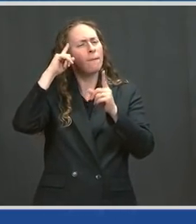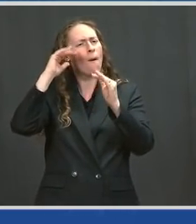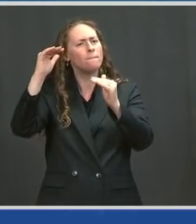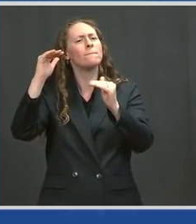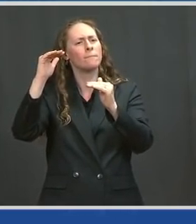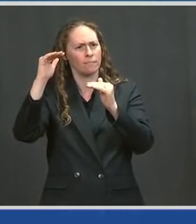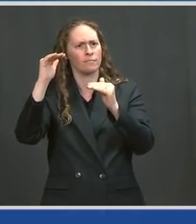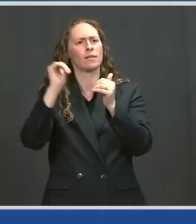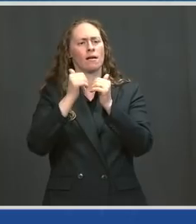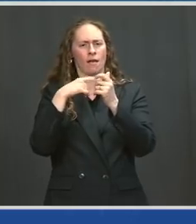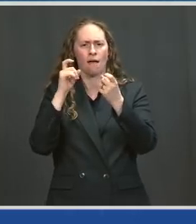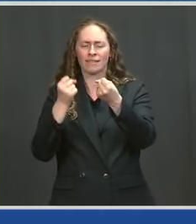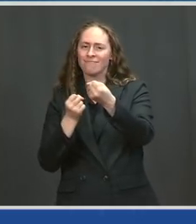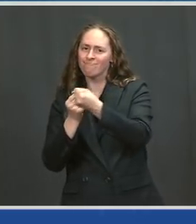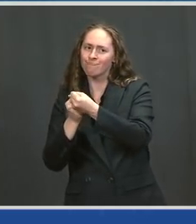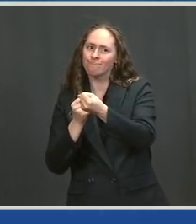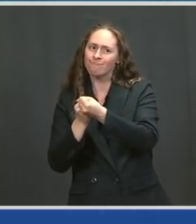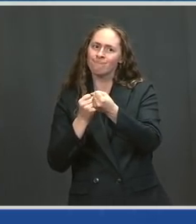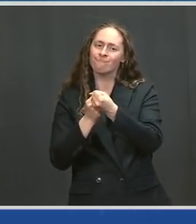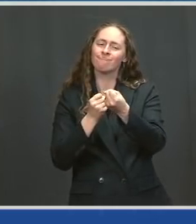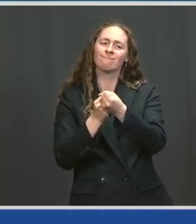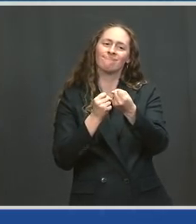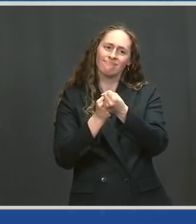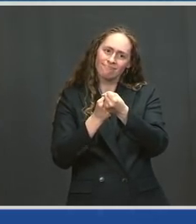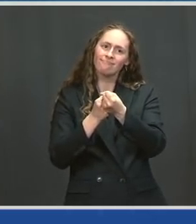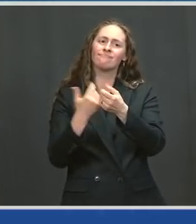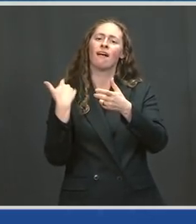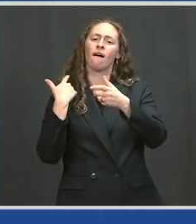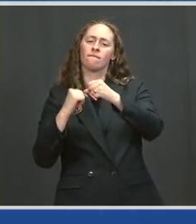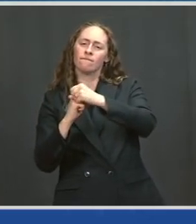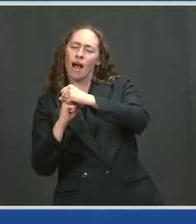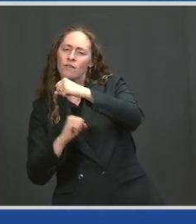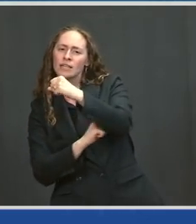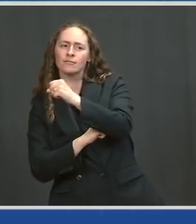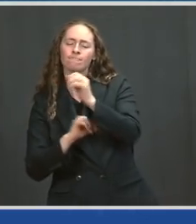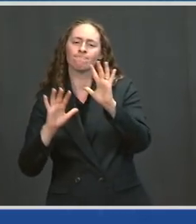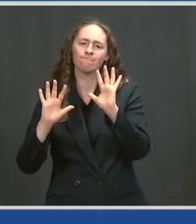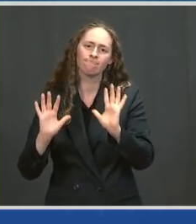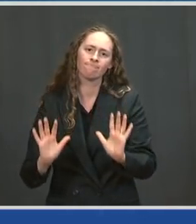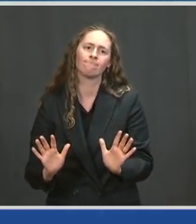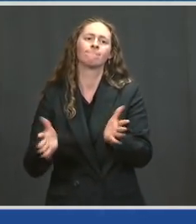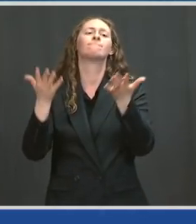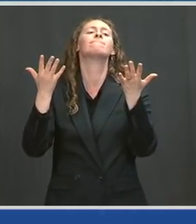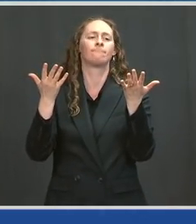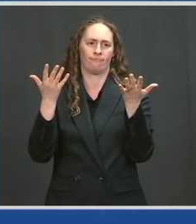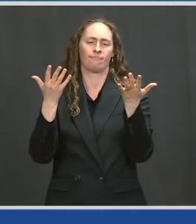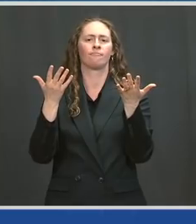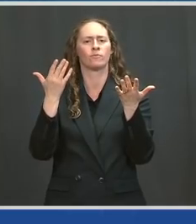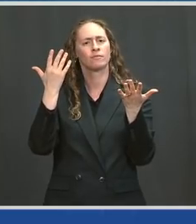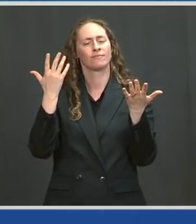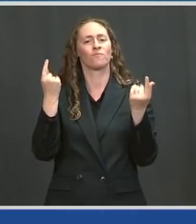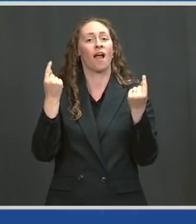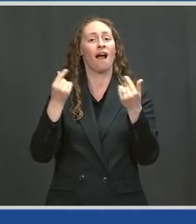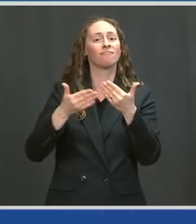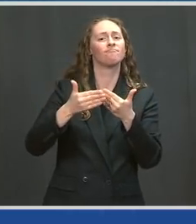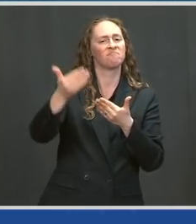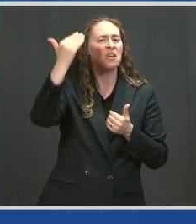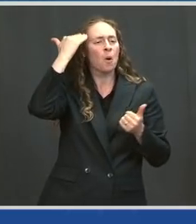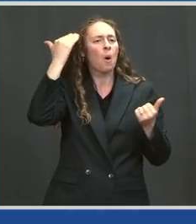We have got to give them the backbone to do what we know has to be done, because I'd doubt whether any of you would be here